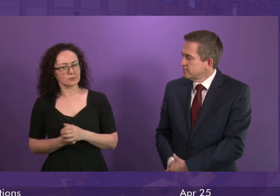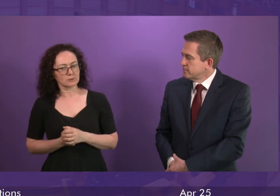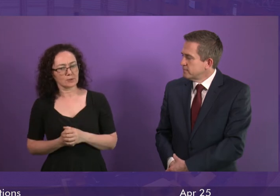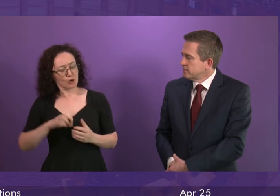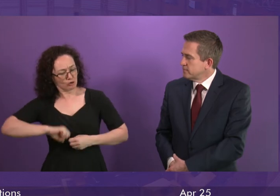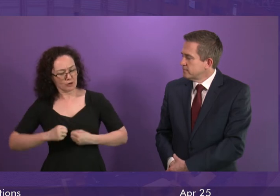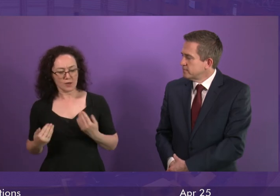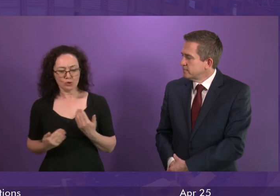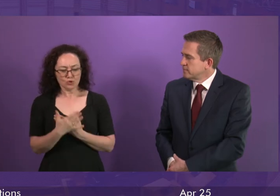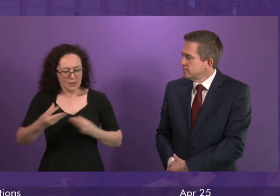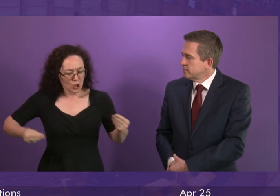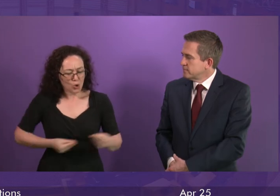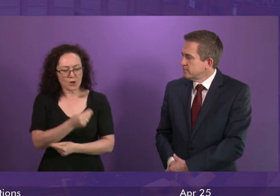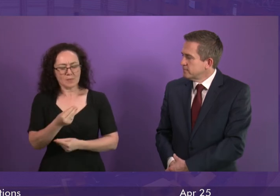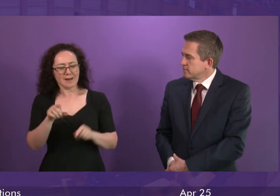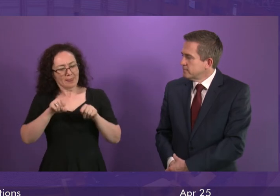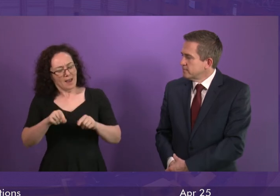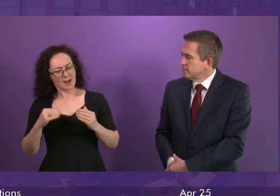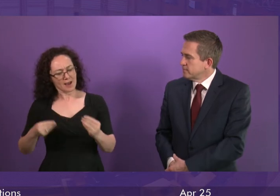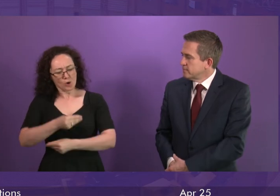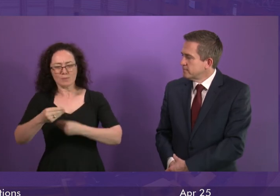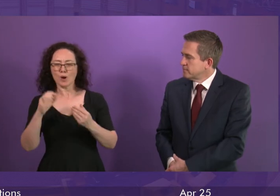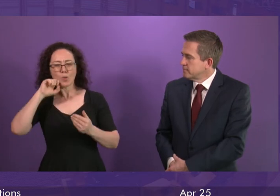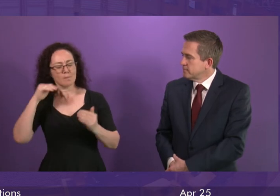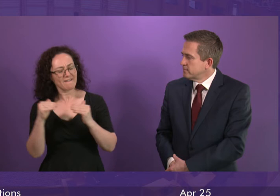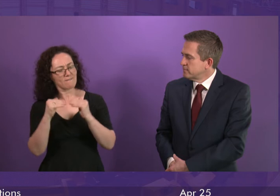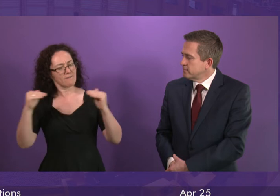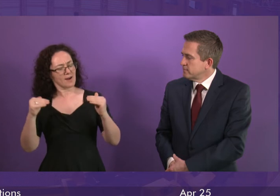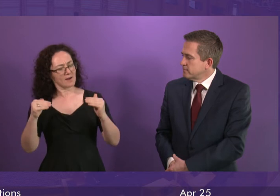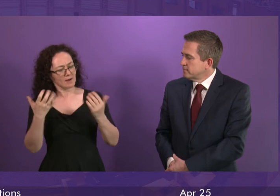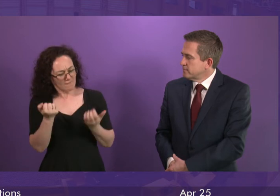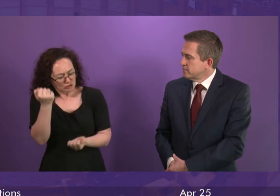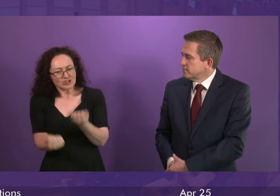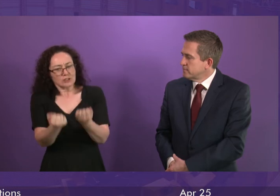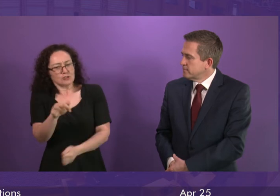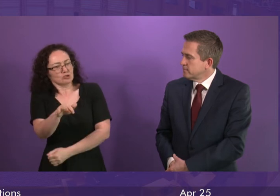strength of our economy to build a fairer, more just society. That is the positive, bold